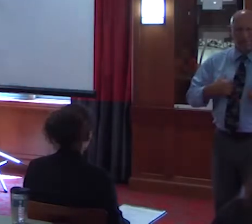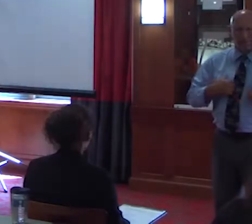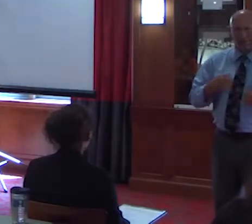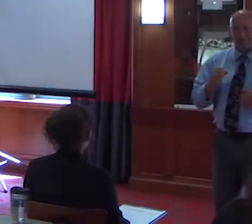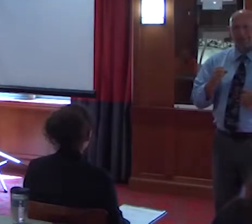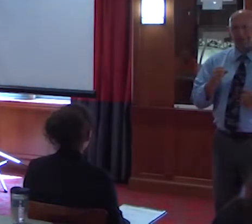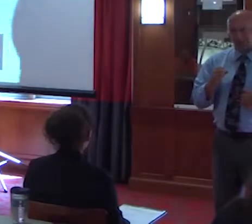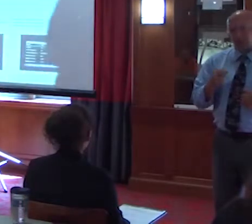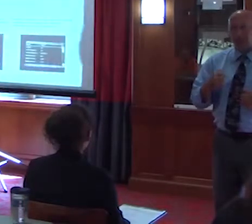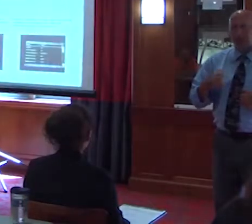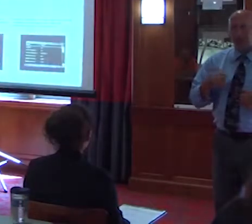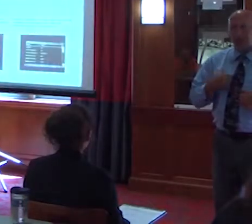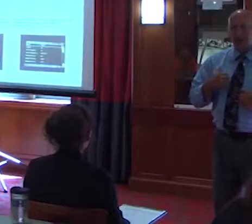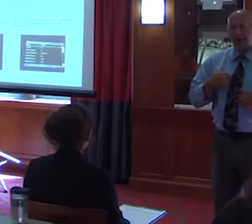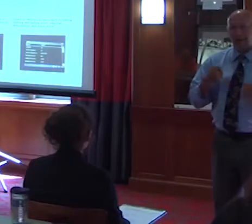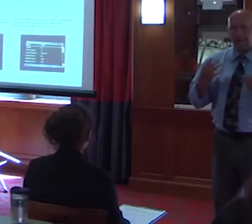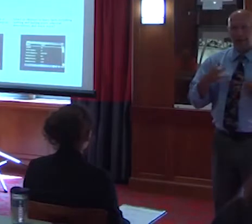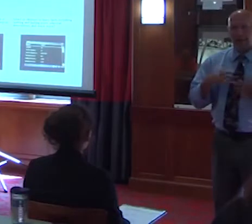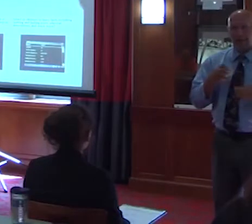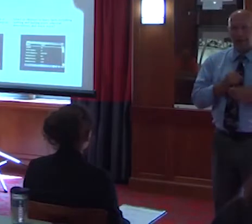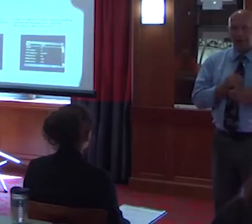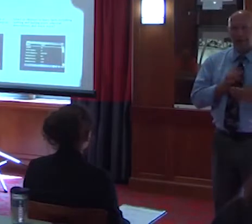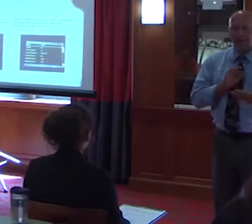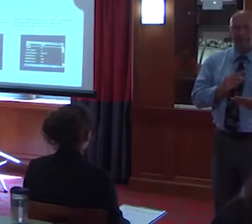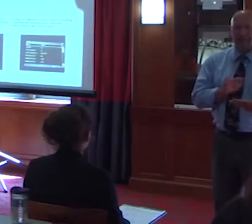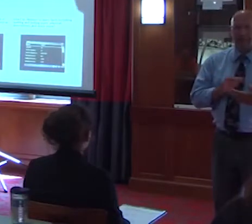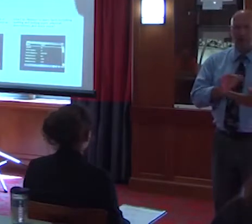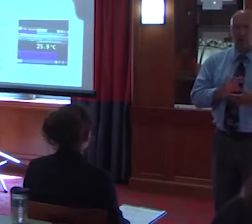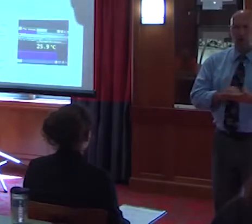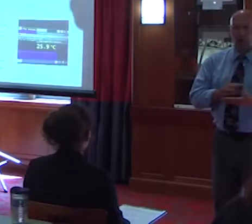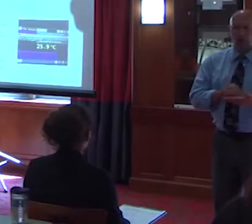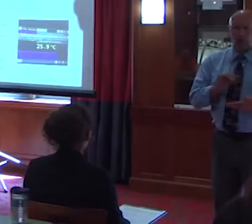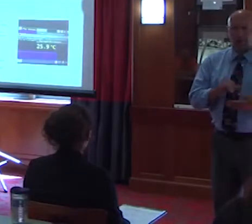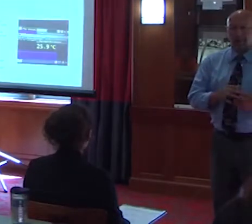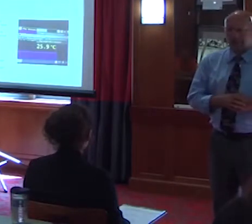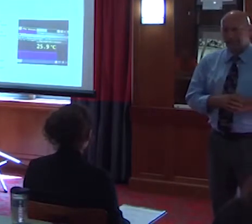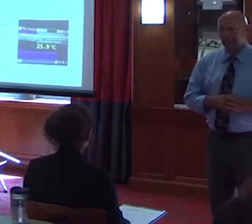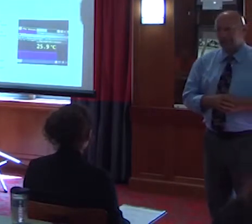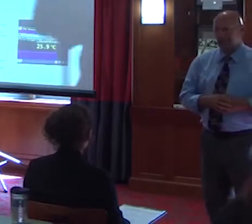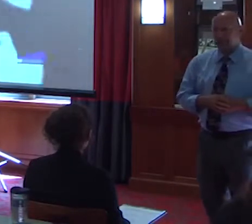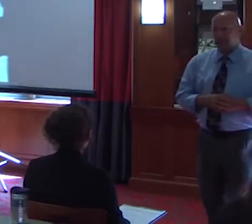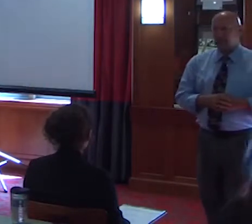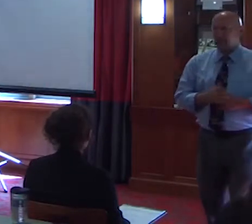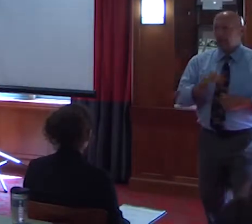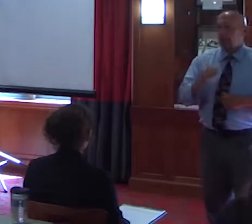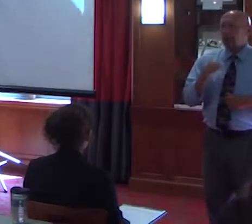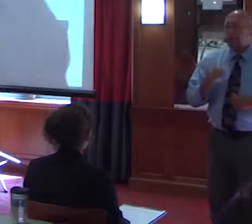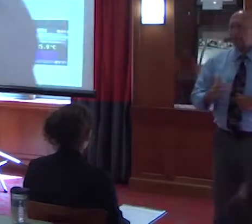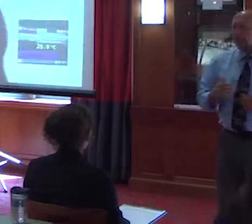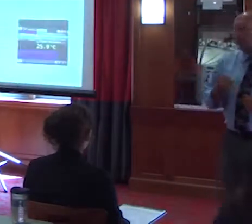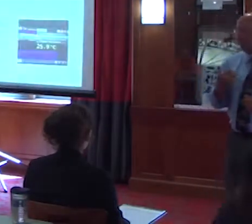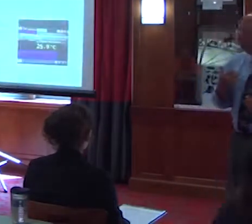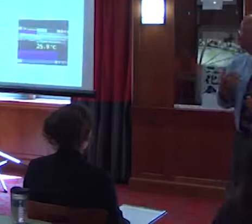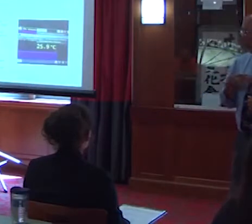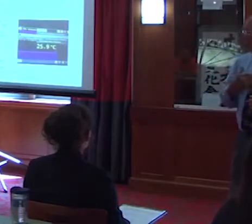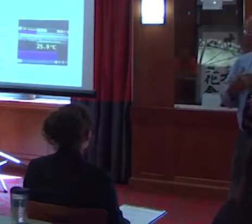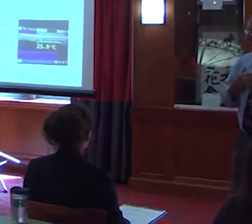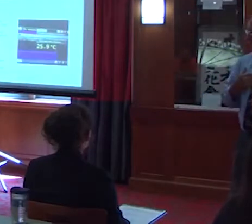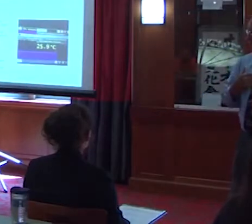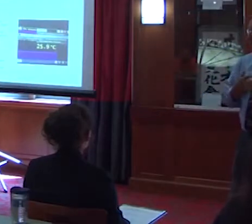So. But in this case, we do want to change it. (LabQuest beeps) (LabQuest speaking in foreign language) So what that loosely translates to is we have detected you previously had saved data. Would you like to open that saved data that you just made or would you like to delete that?